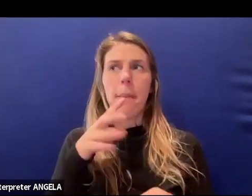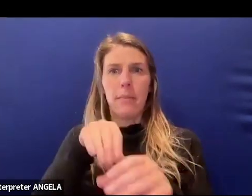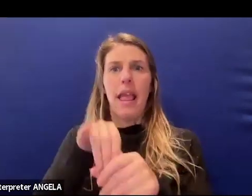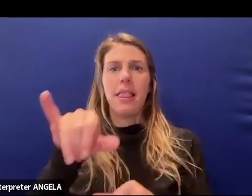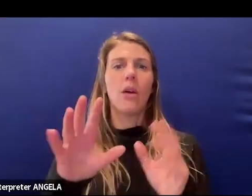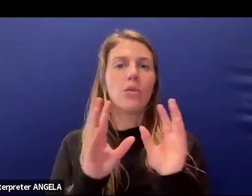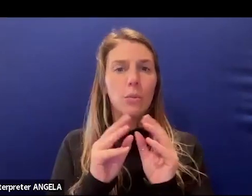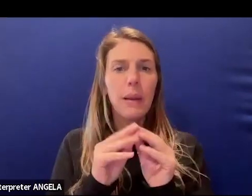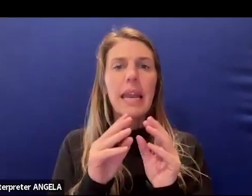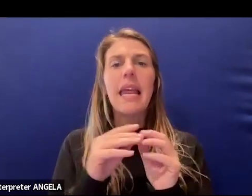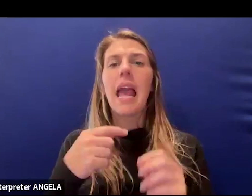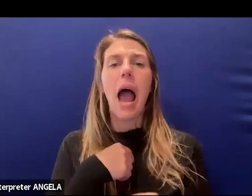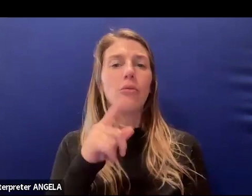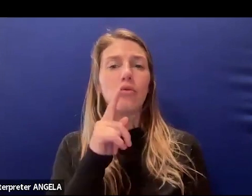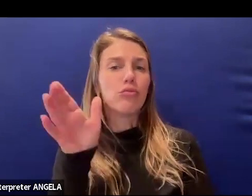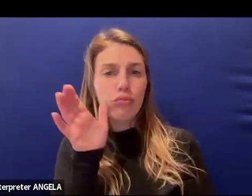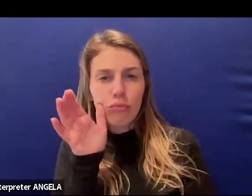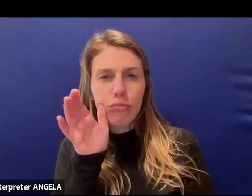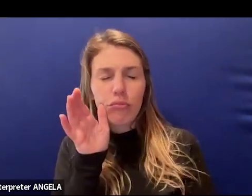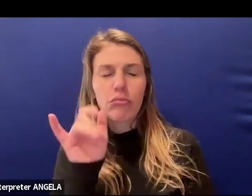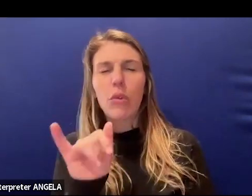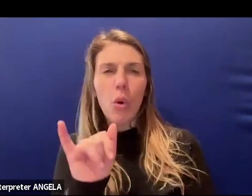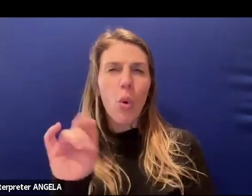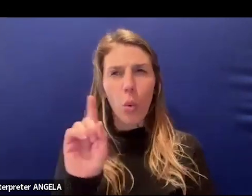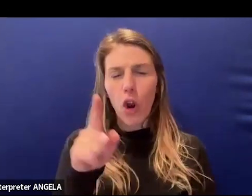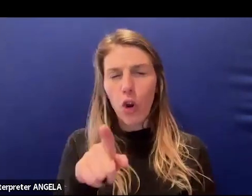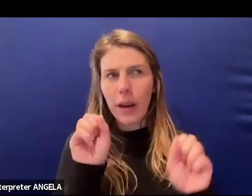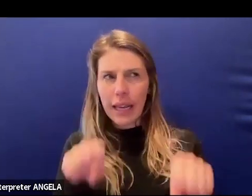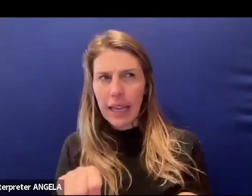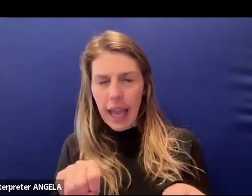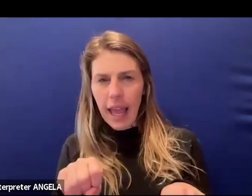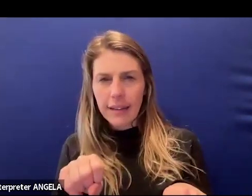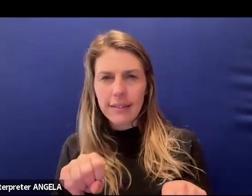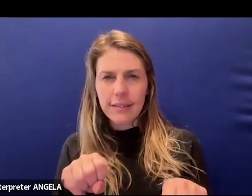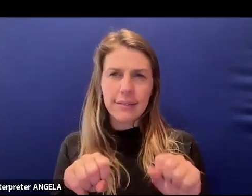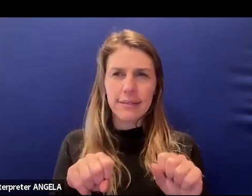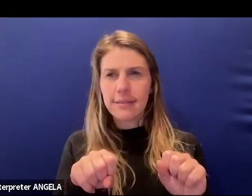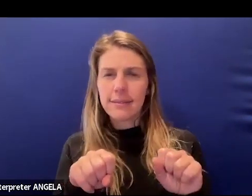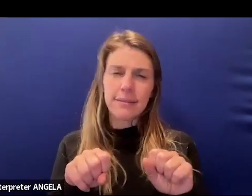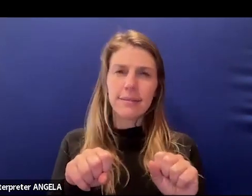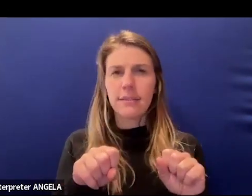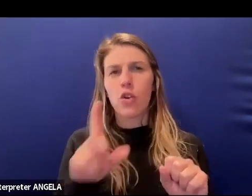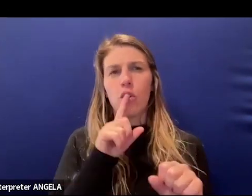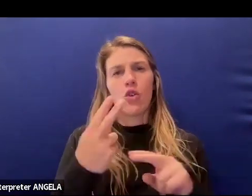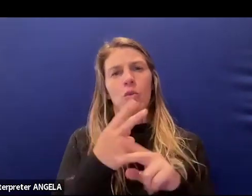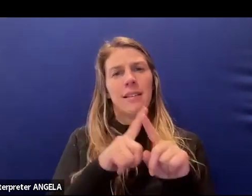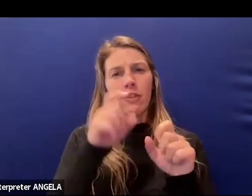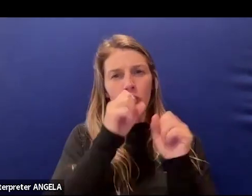being a fly on the wall, trying to figure out where folks can take and use strategies